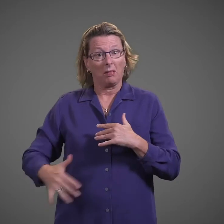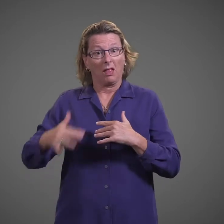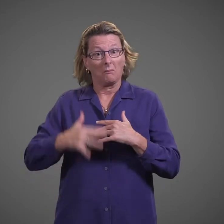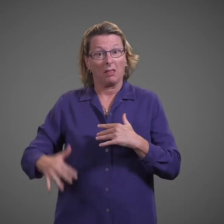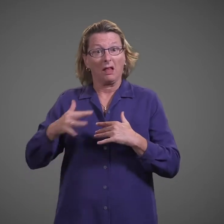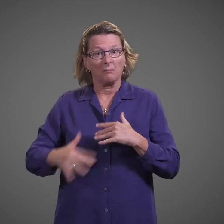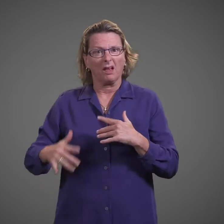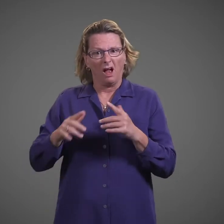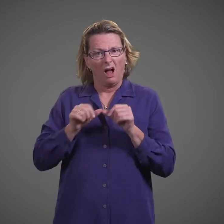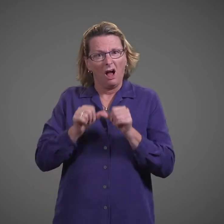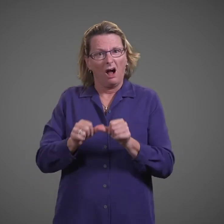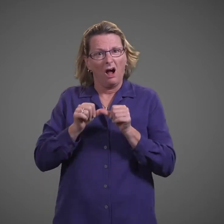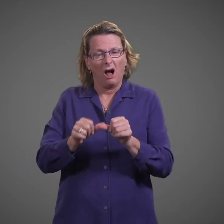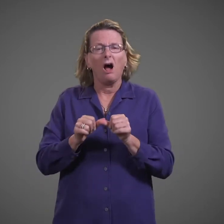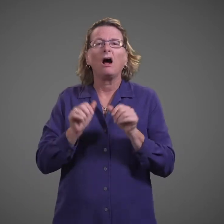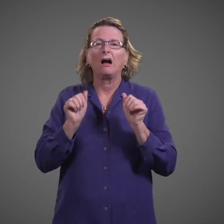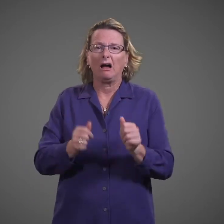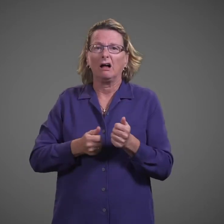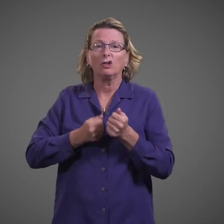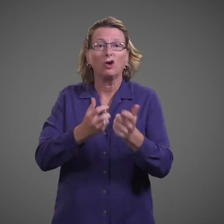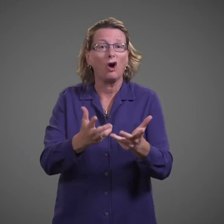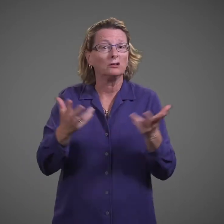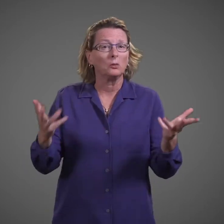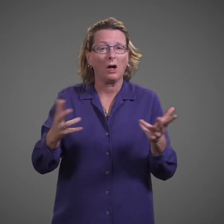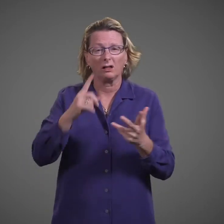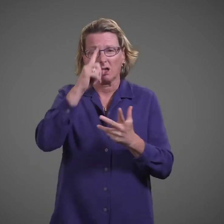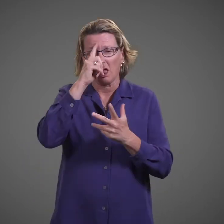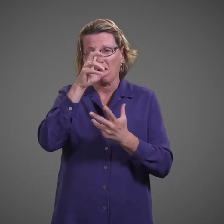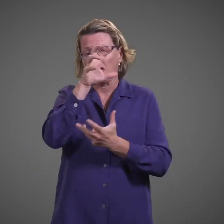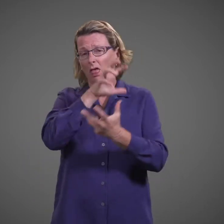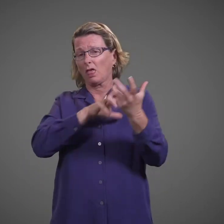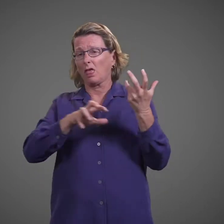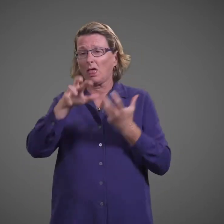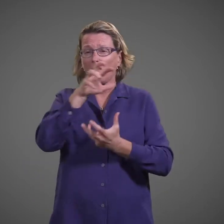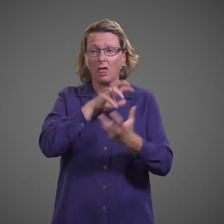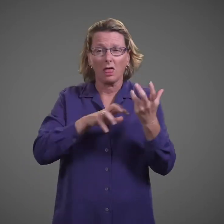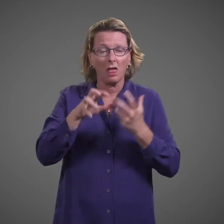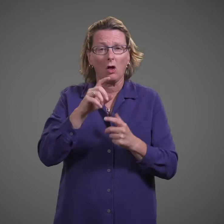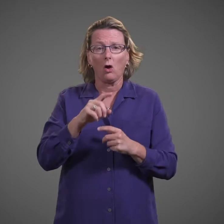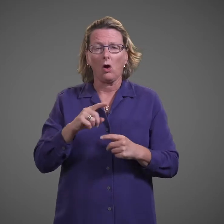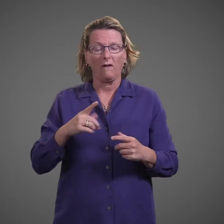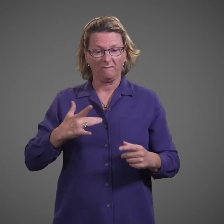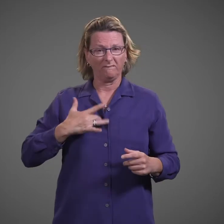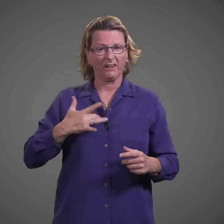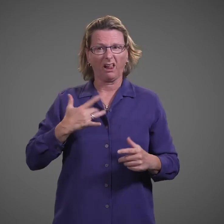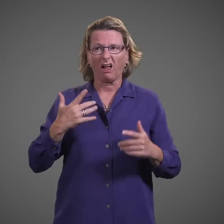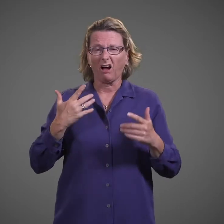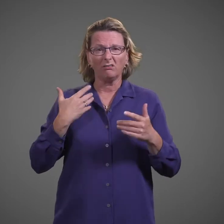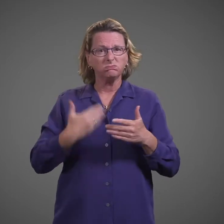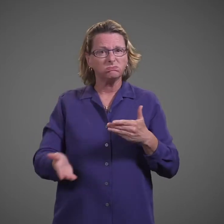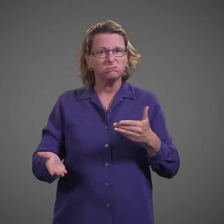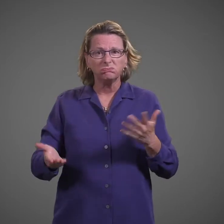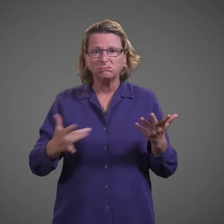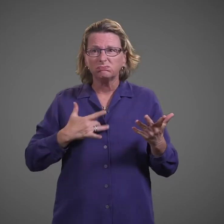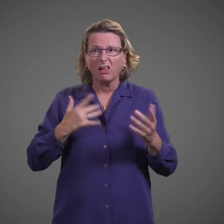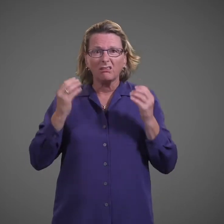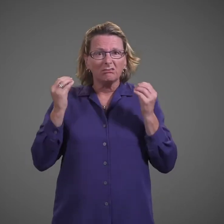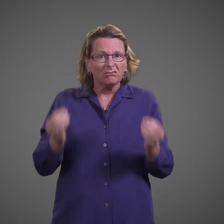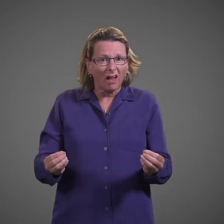Excessive ongoing blood loss can cause confusion, or loss of sensation.